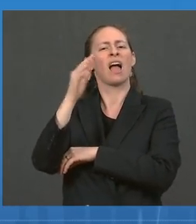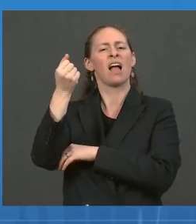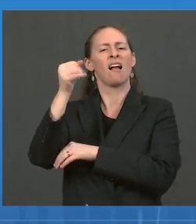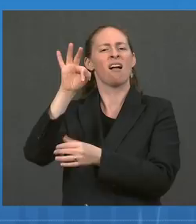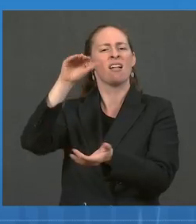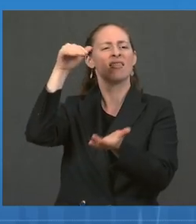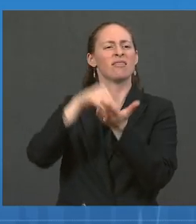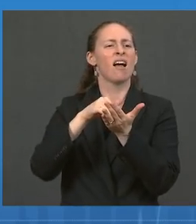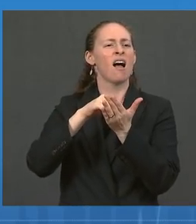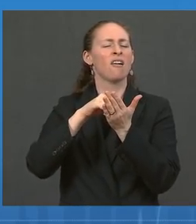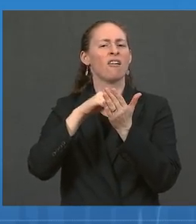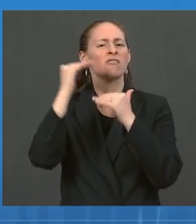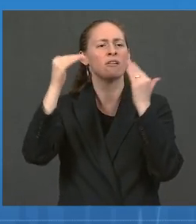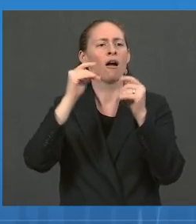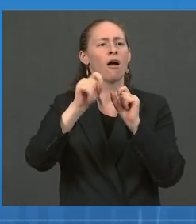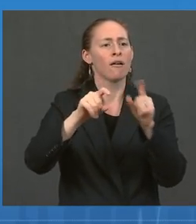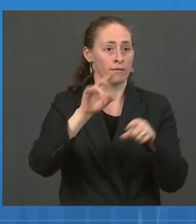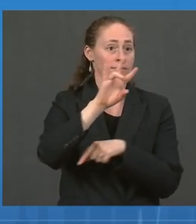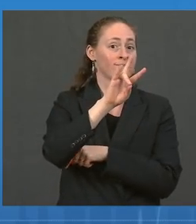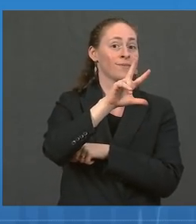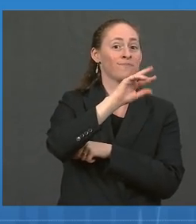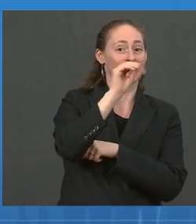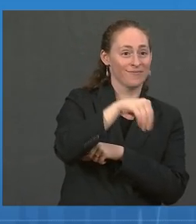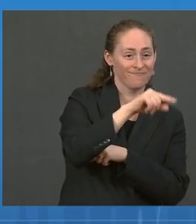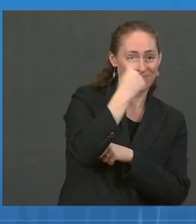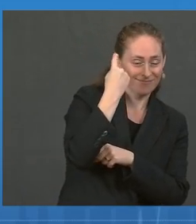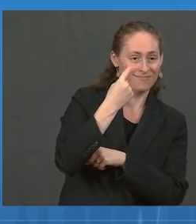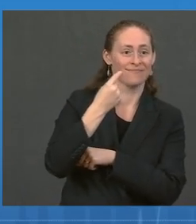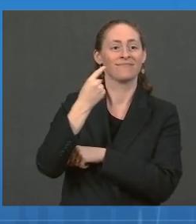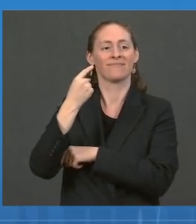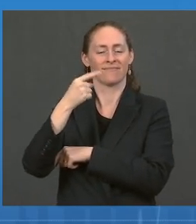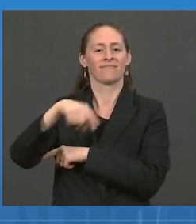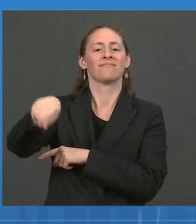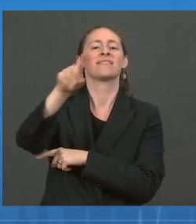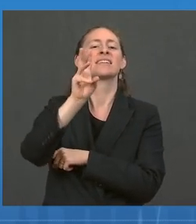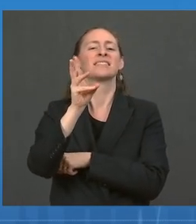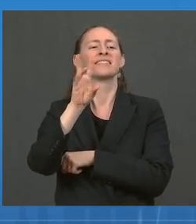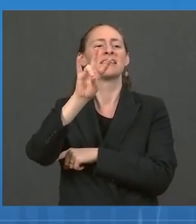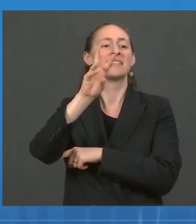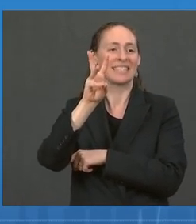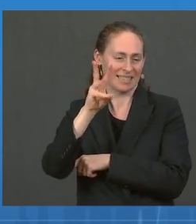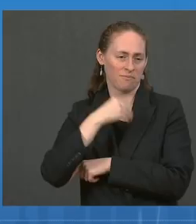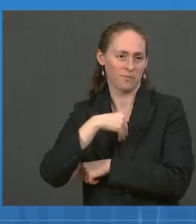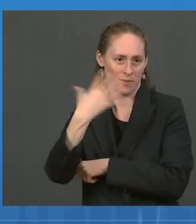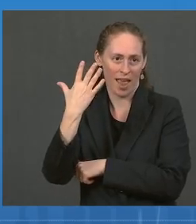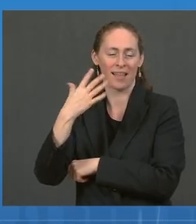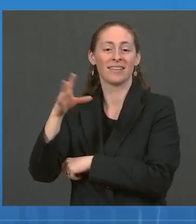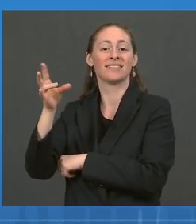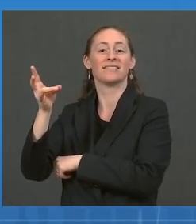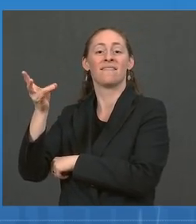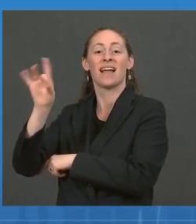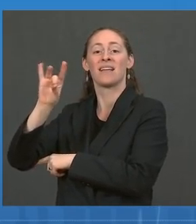Black adults, 76 percent of white adults, and 78 percent of Hispanic adults have now been vaccinated.